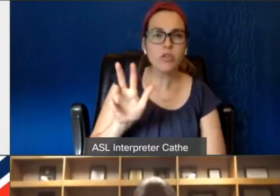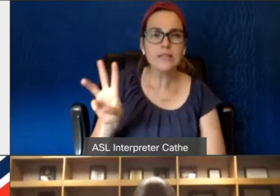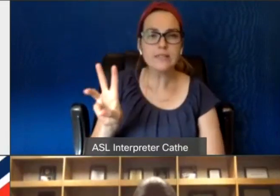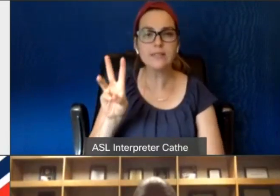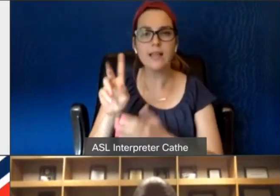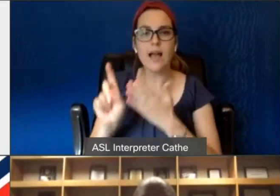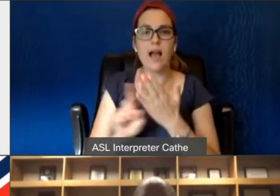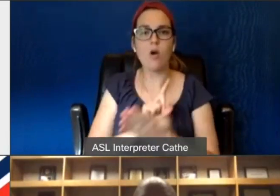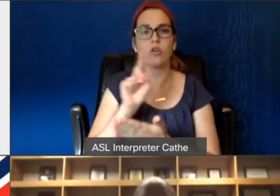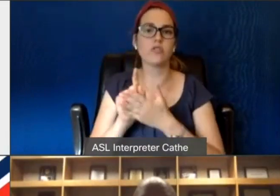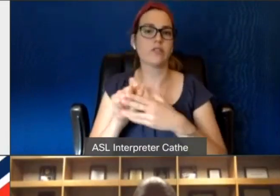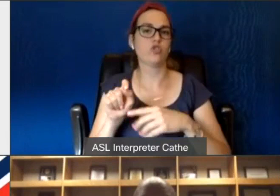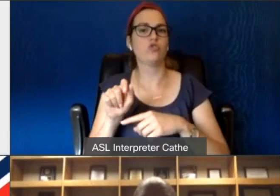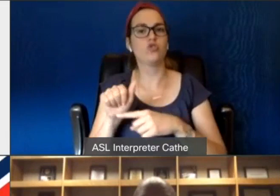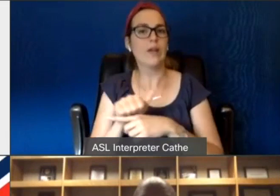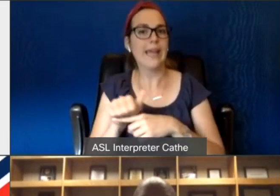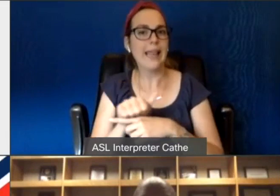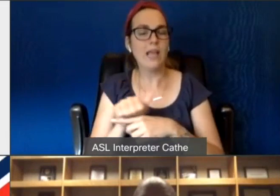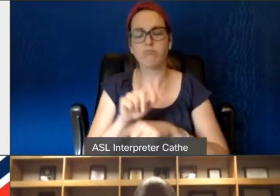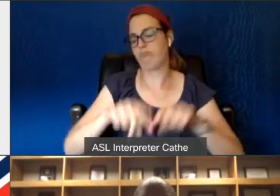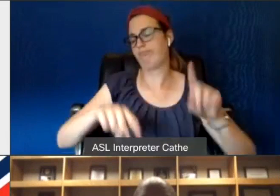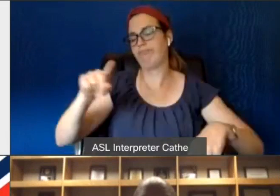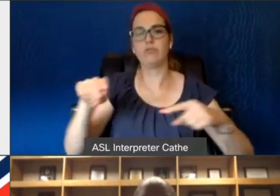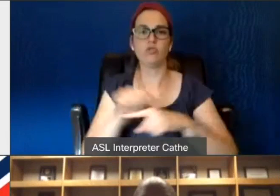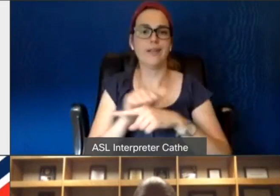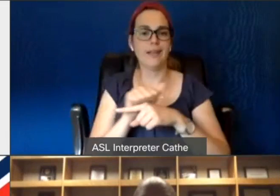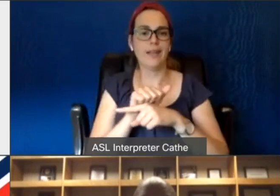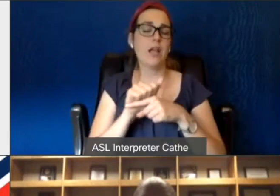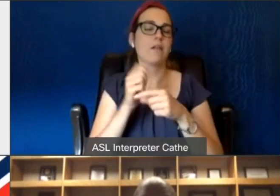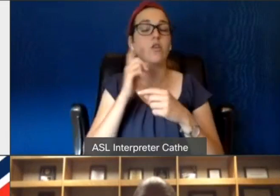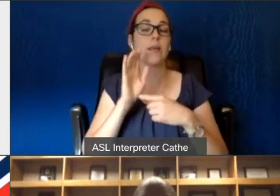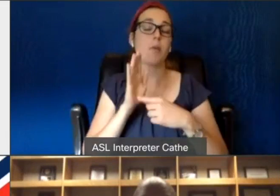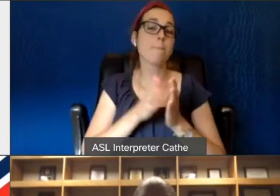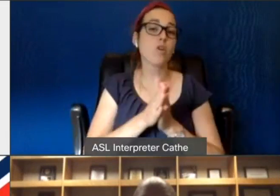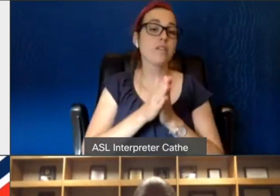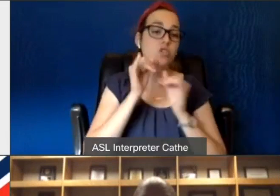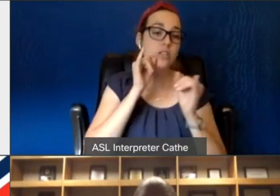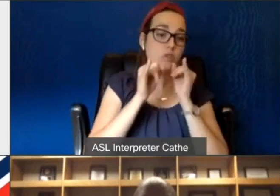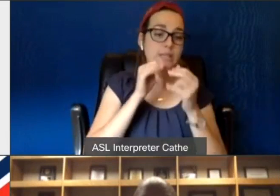so they could vary from motivational interviewing to screening and assessment,